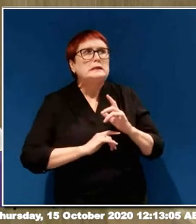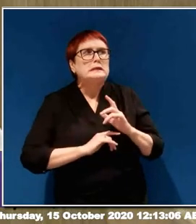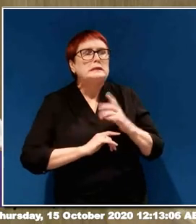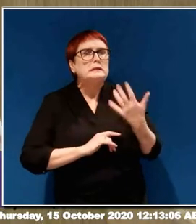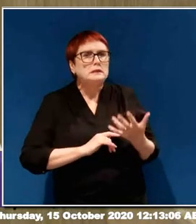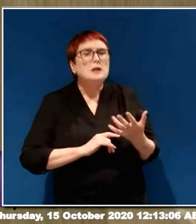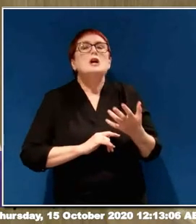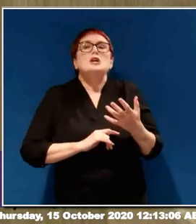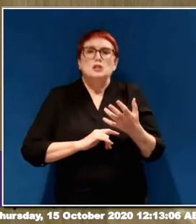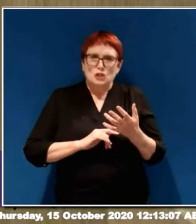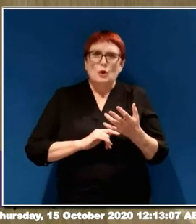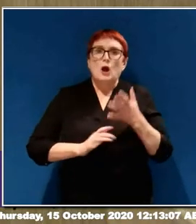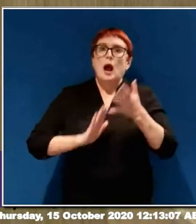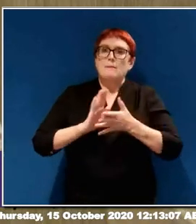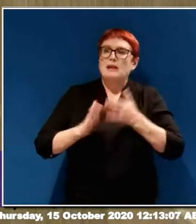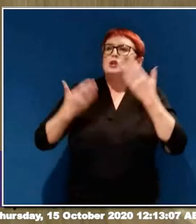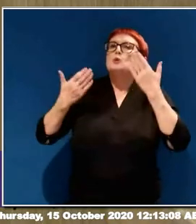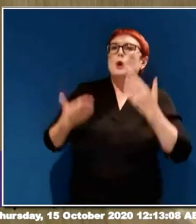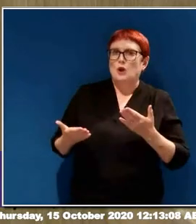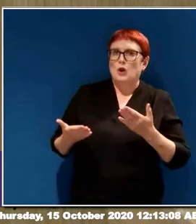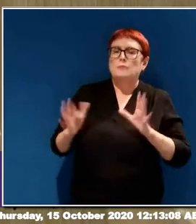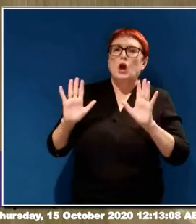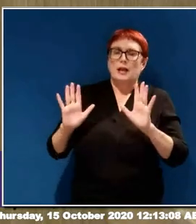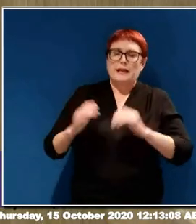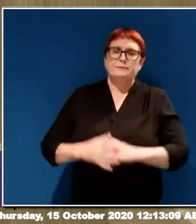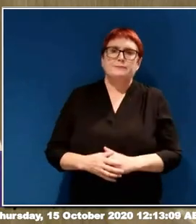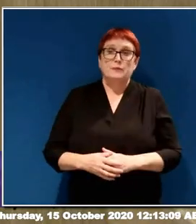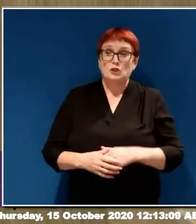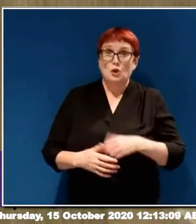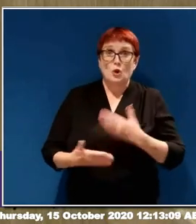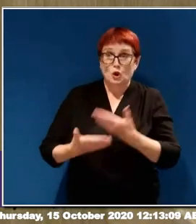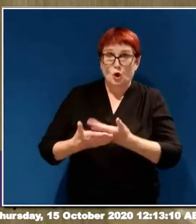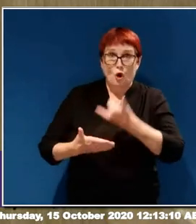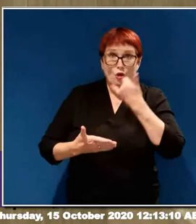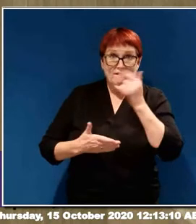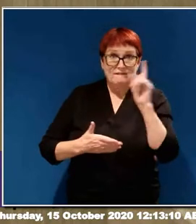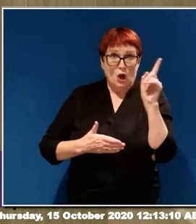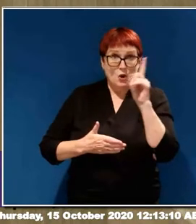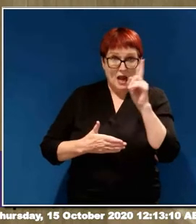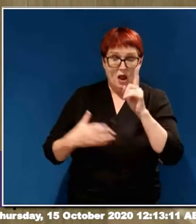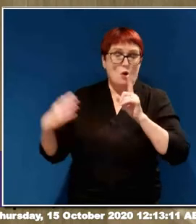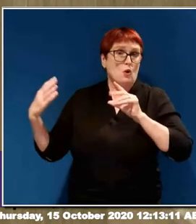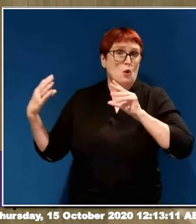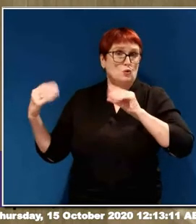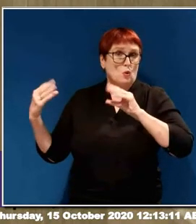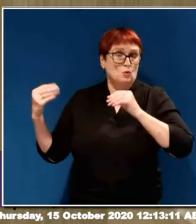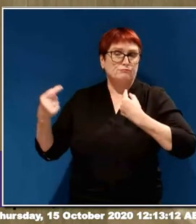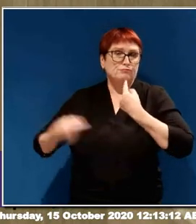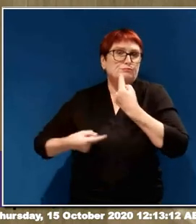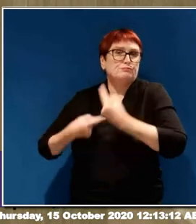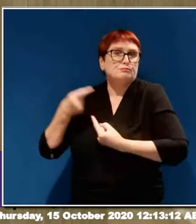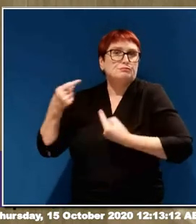So while you're there", and I would step her through the pathway to actually get